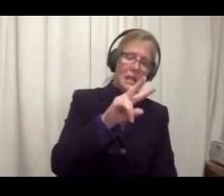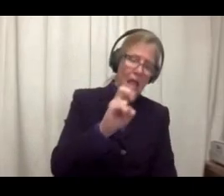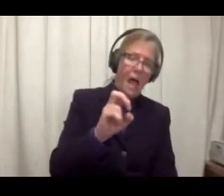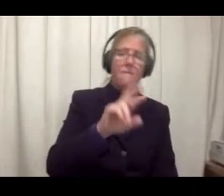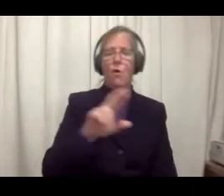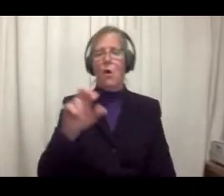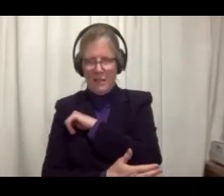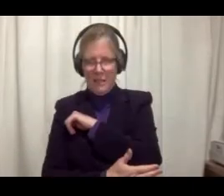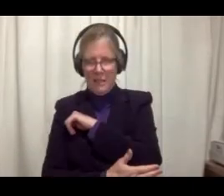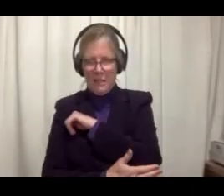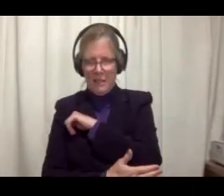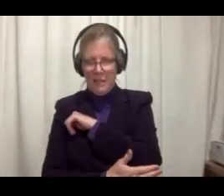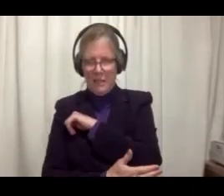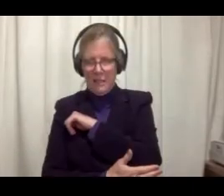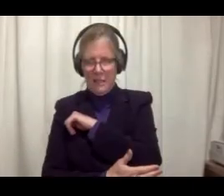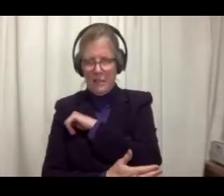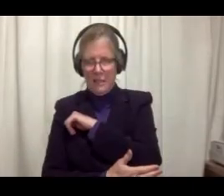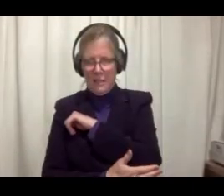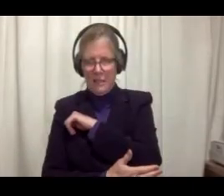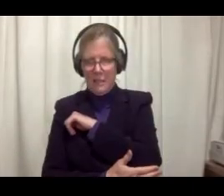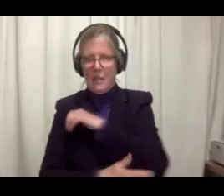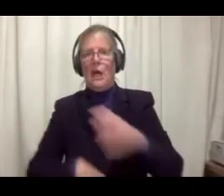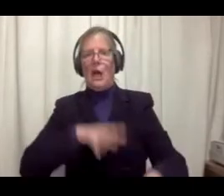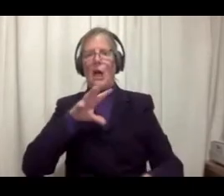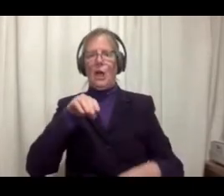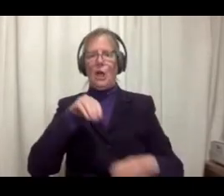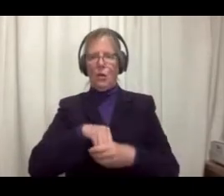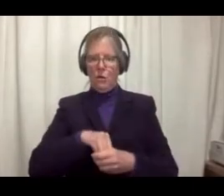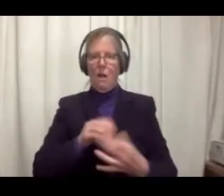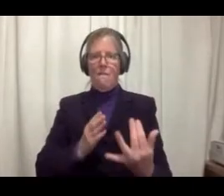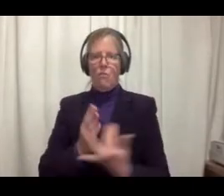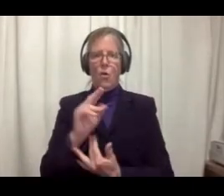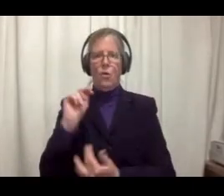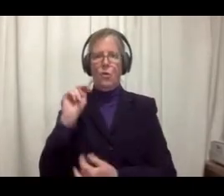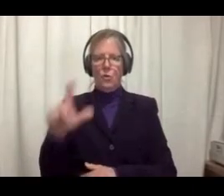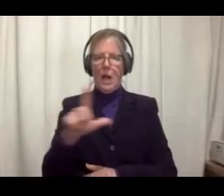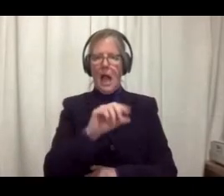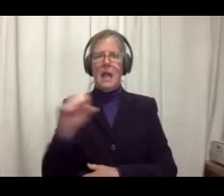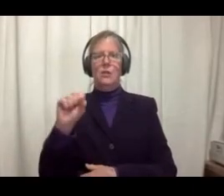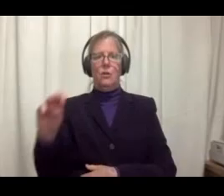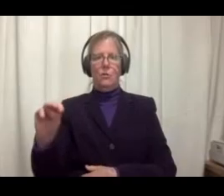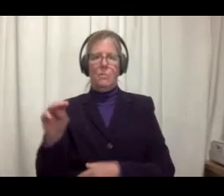social media channels. Many trainings are eligible for CRC credit, which adds even